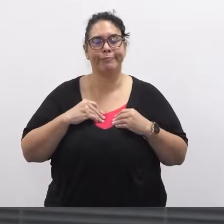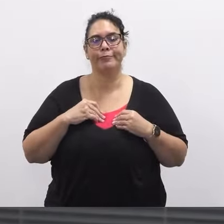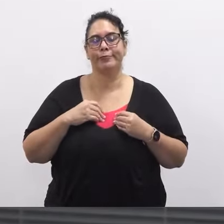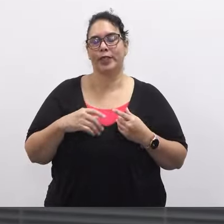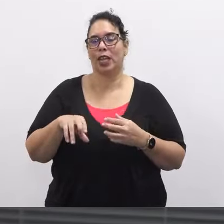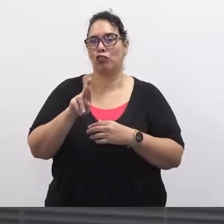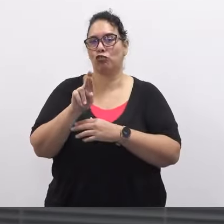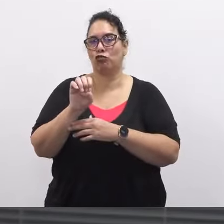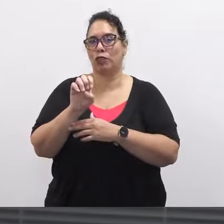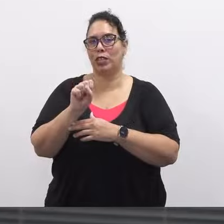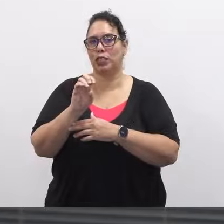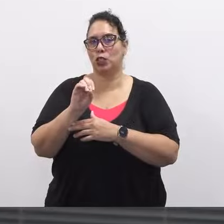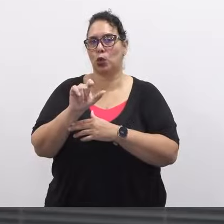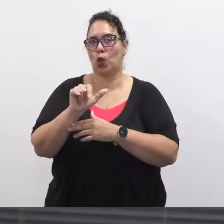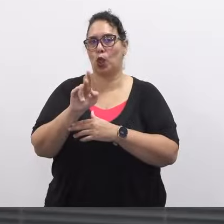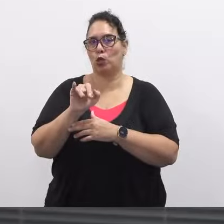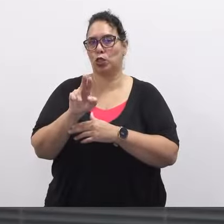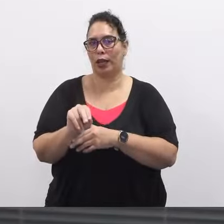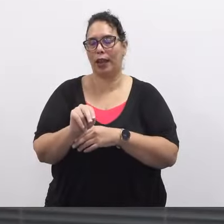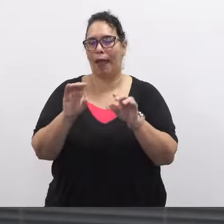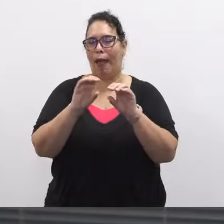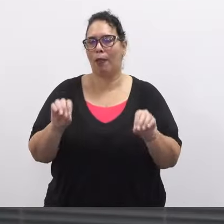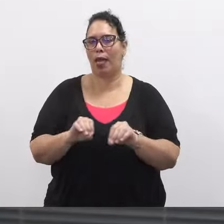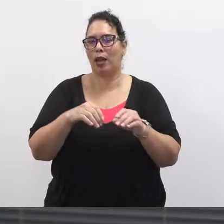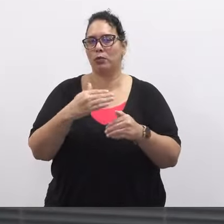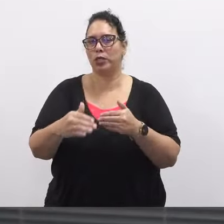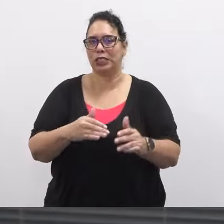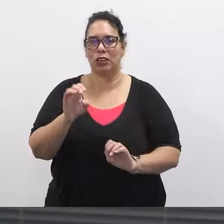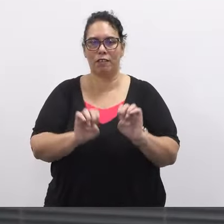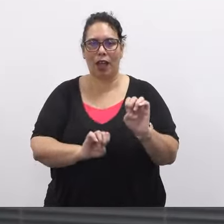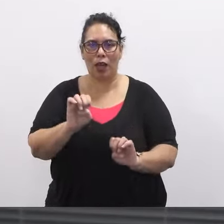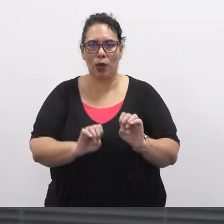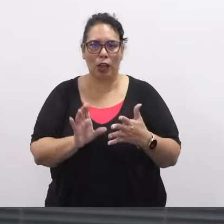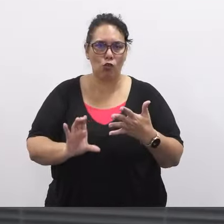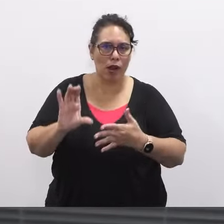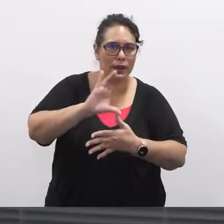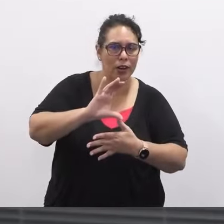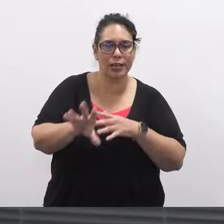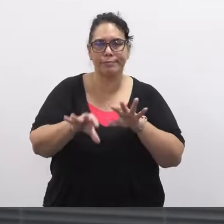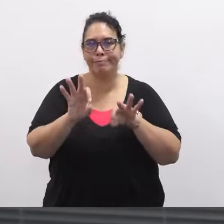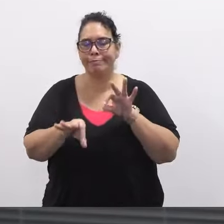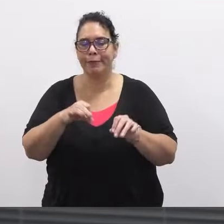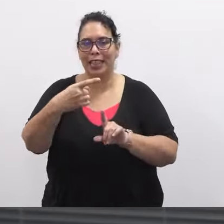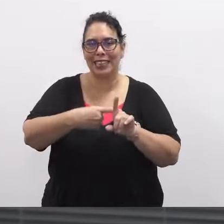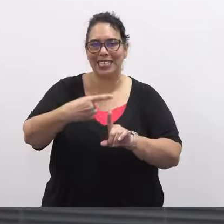which really outlined the procedures for evaluating the criteria for selection of lease-leaseback contractors